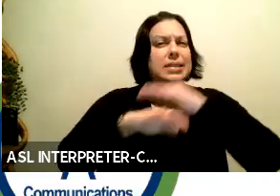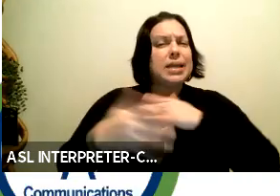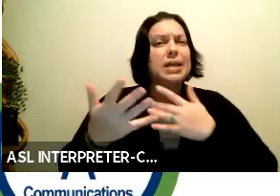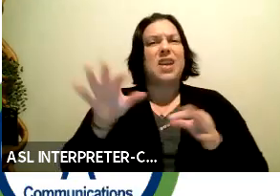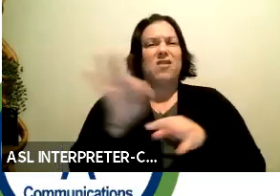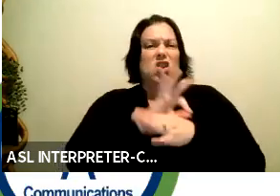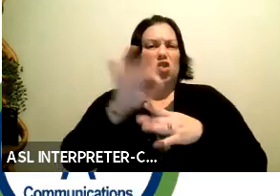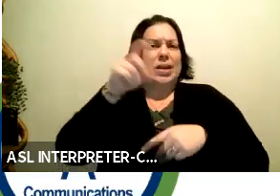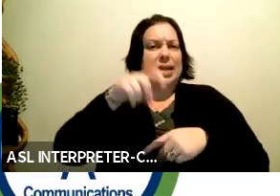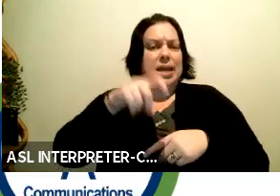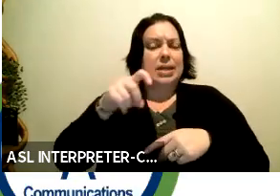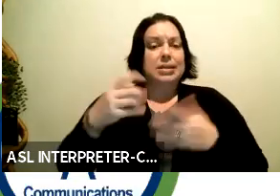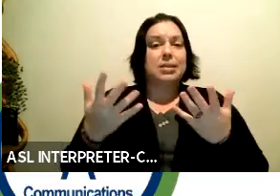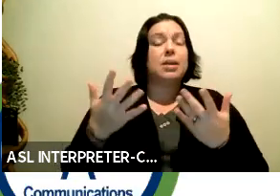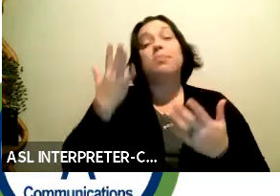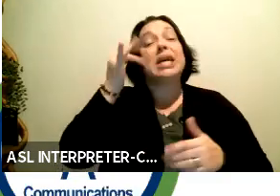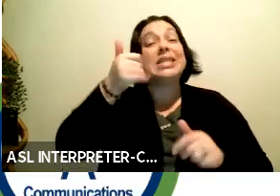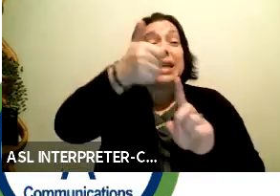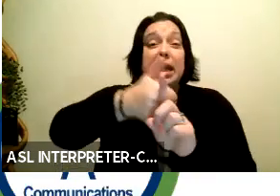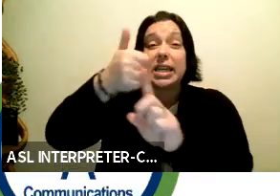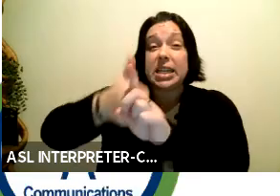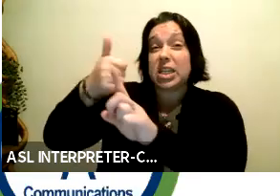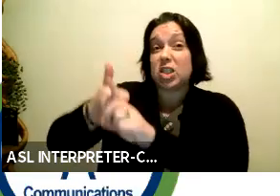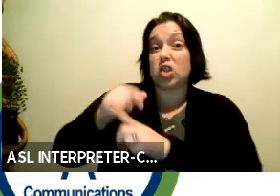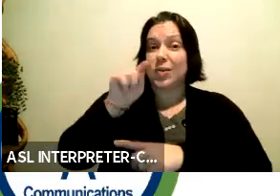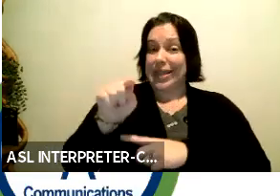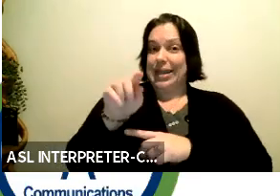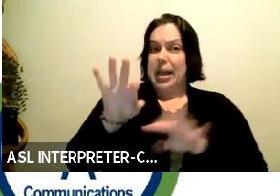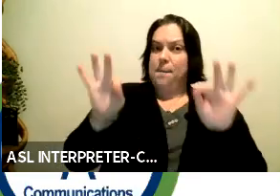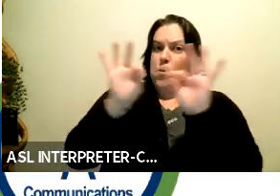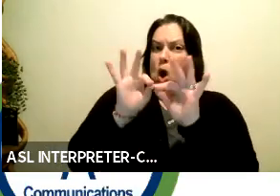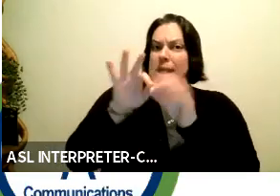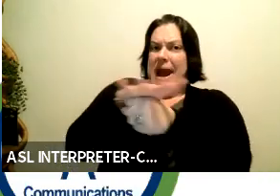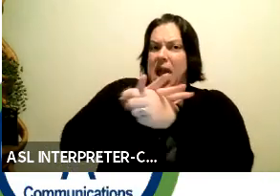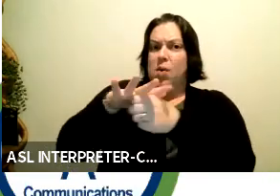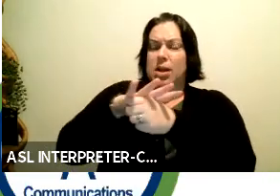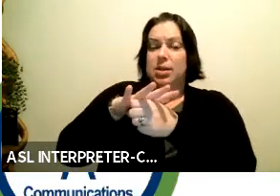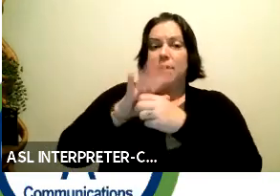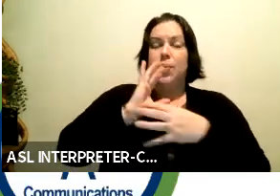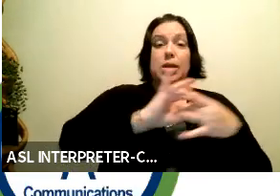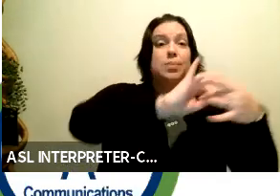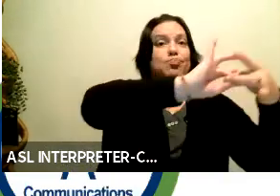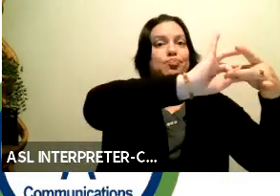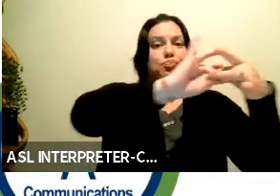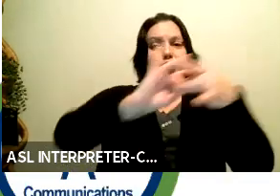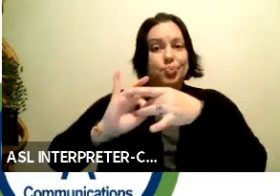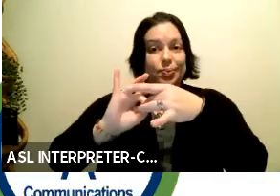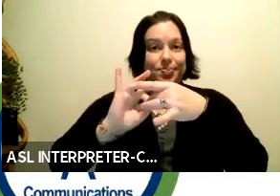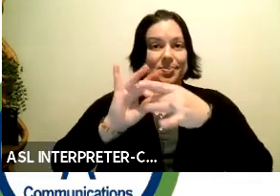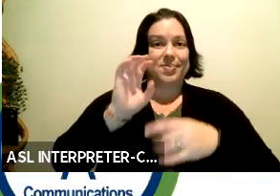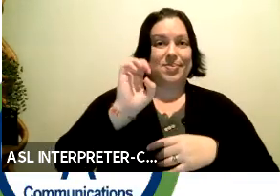because each of those lifelines has a tie back to the big C MIST areas. I, Aimee,